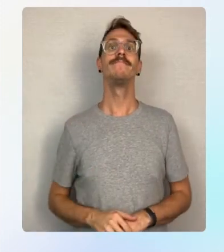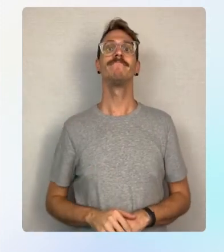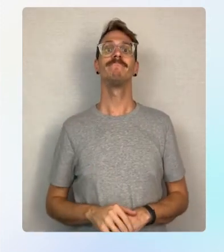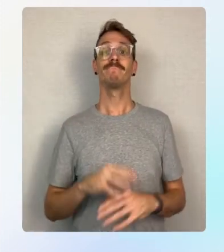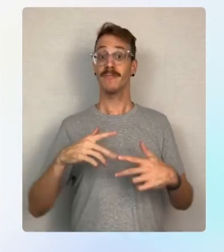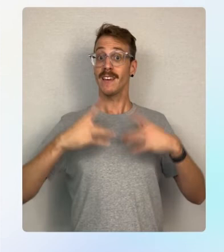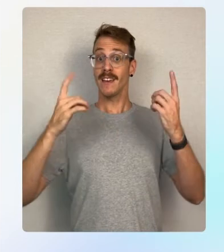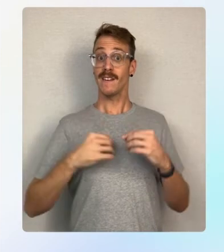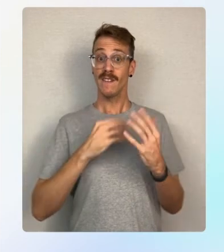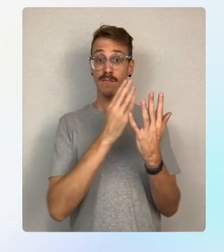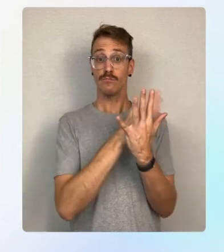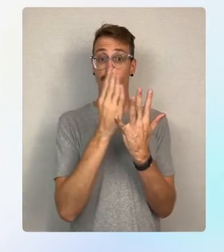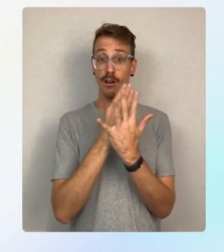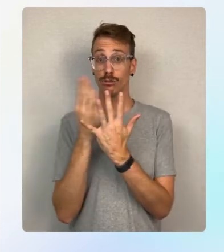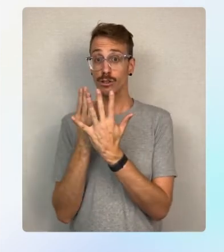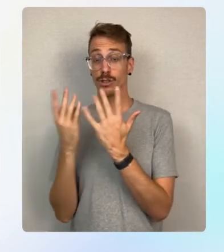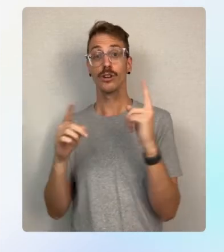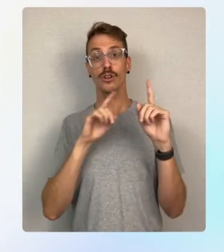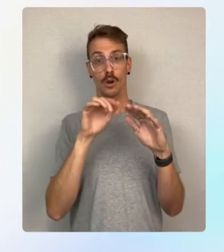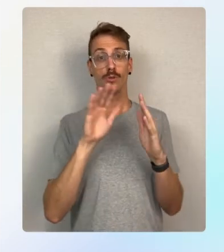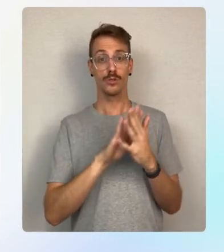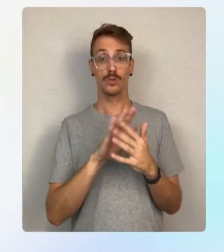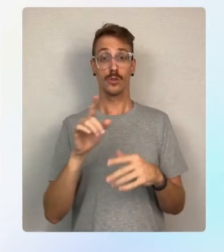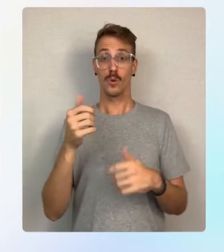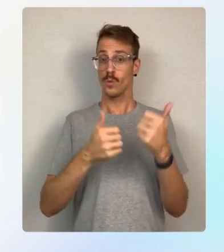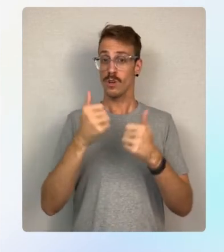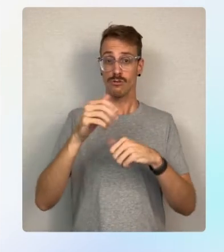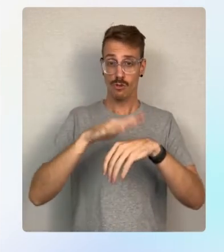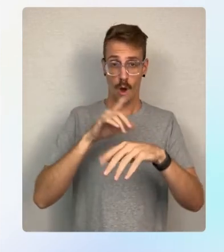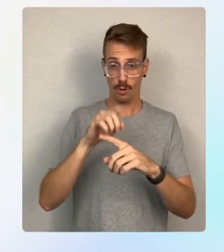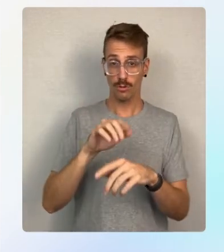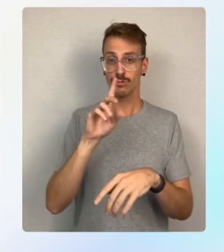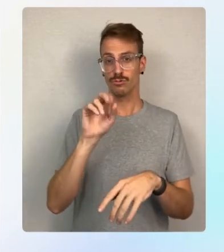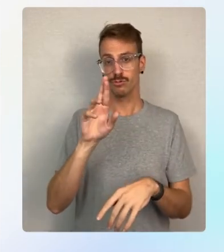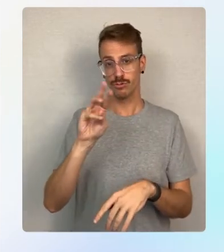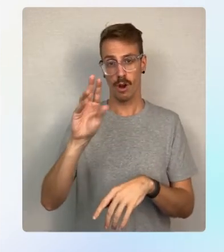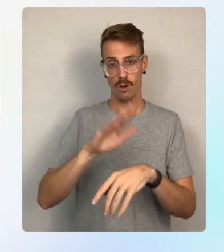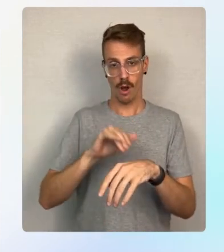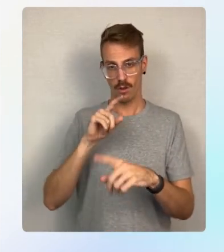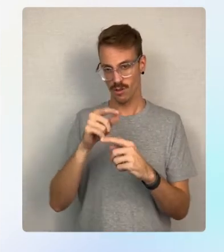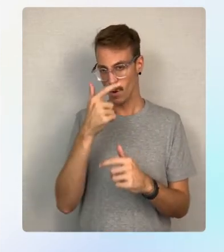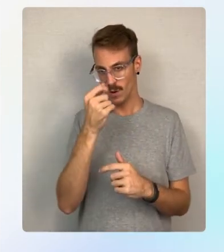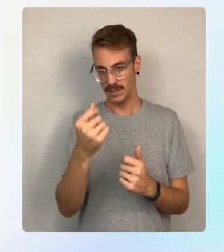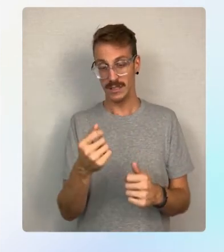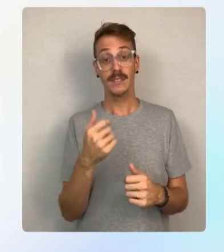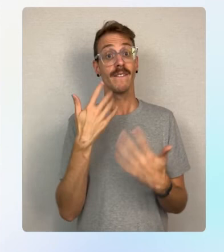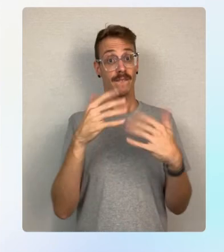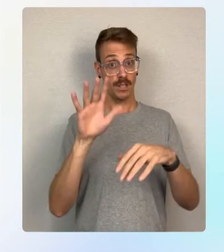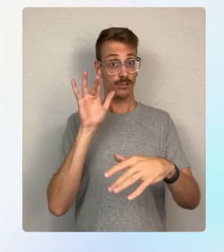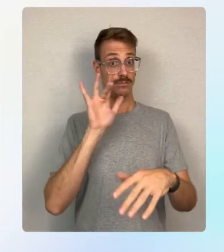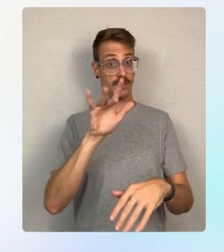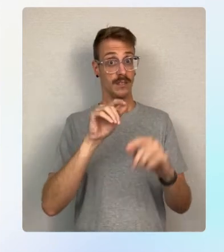In the Event Browser, navigate to the drawcall you are interested in. With the drawcall selected,